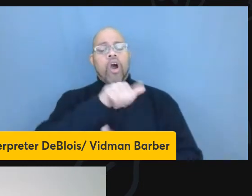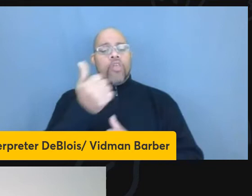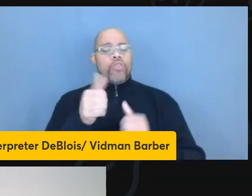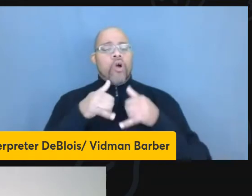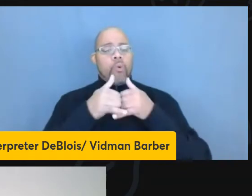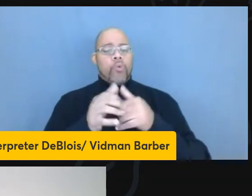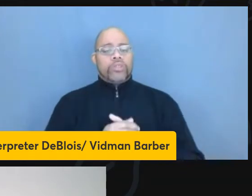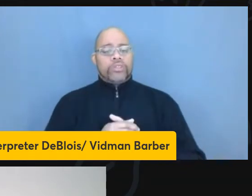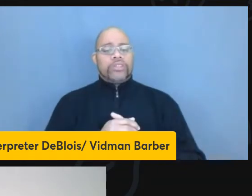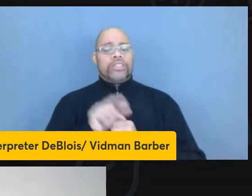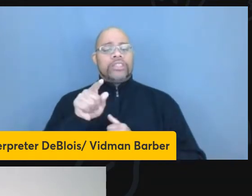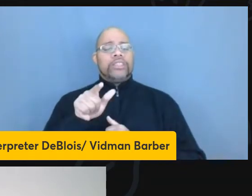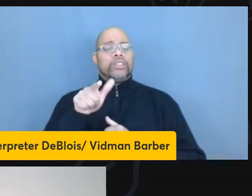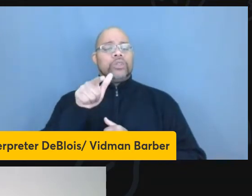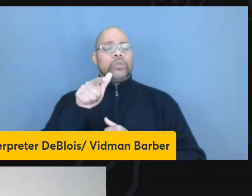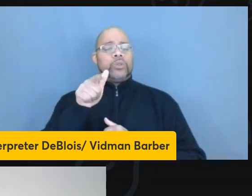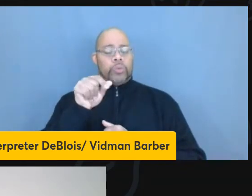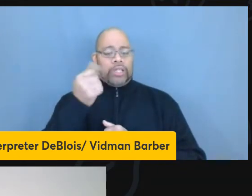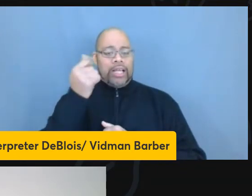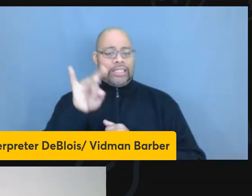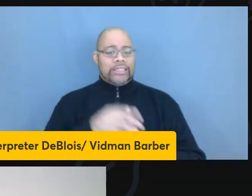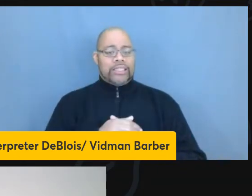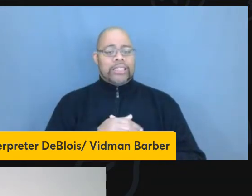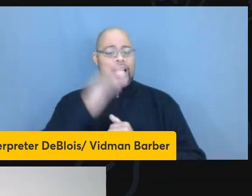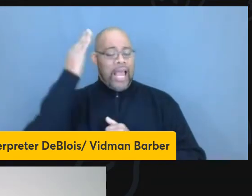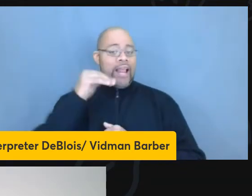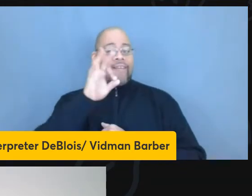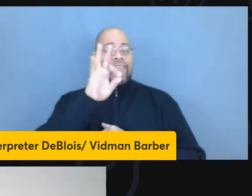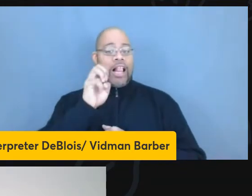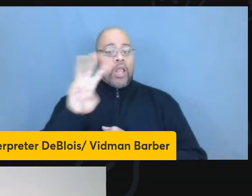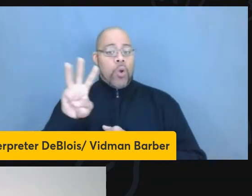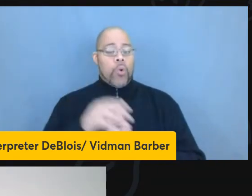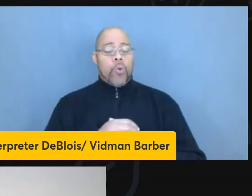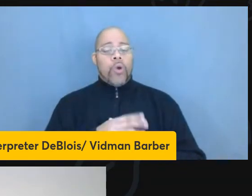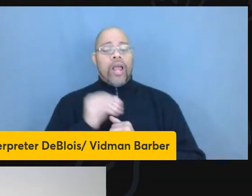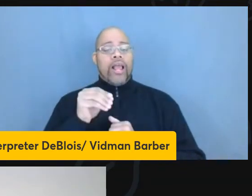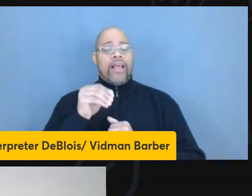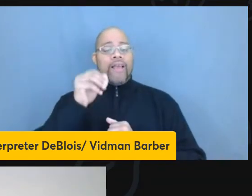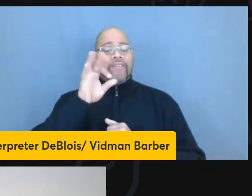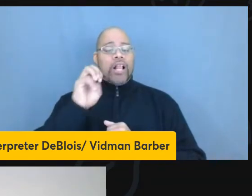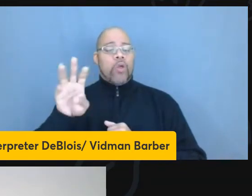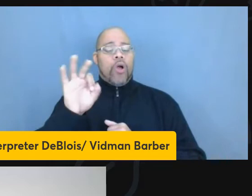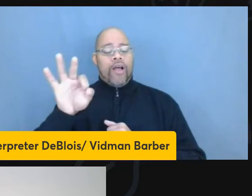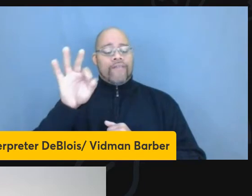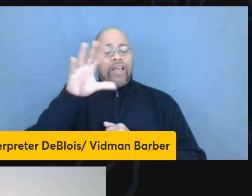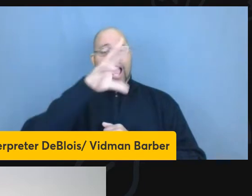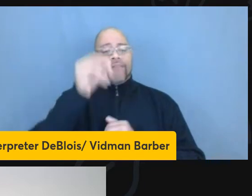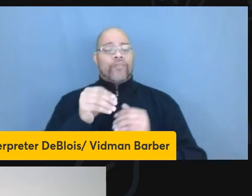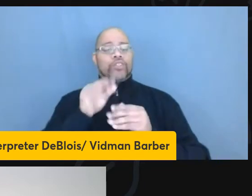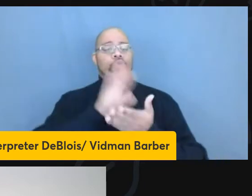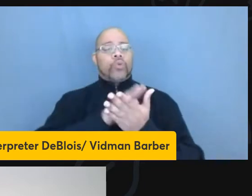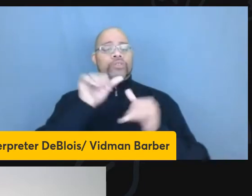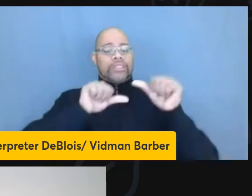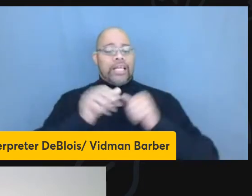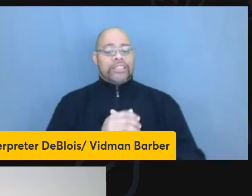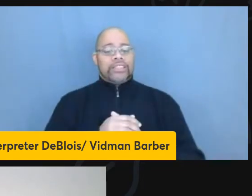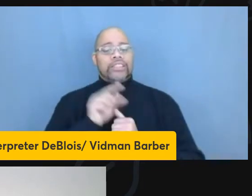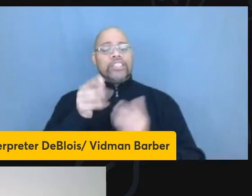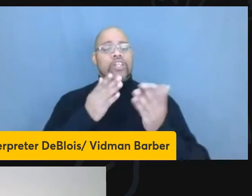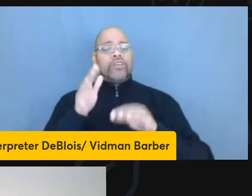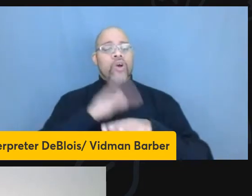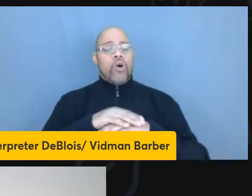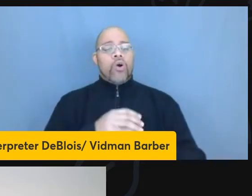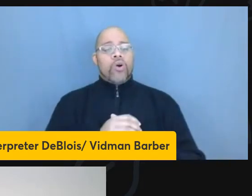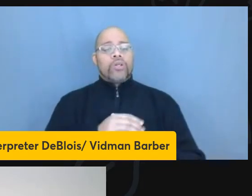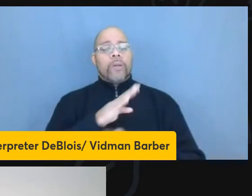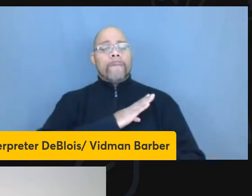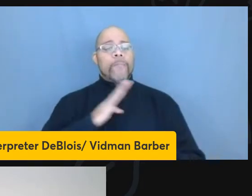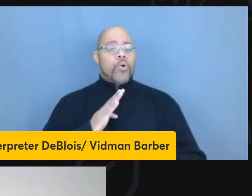She's the 2018 TED Fellow and a fellow of the American Academy of Science Sanders, she serves on the board, the board and